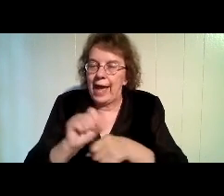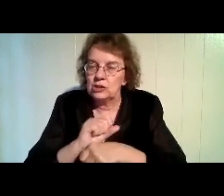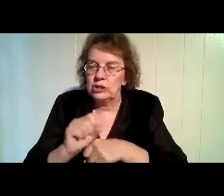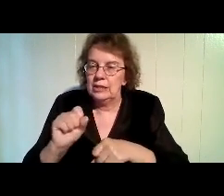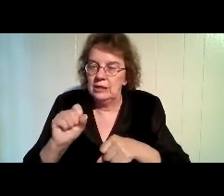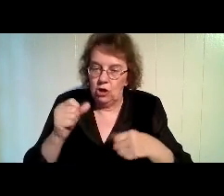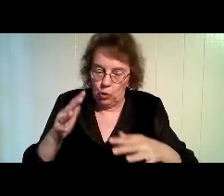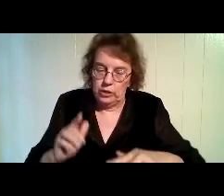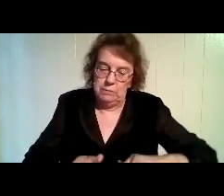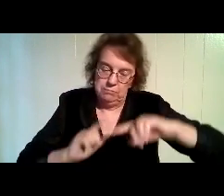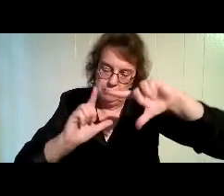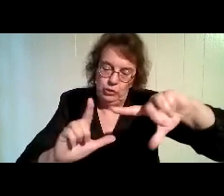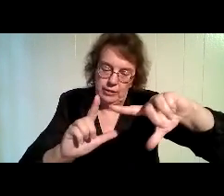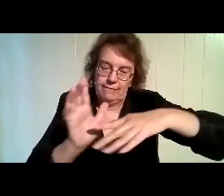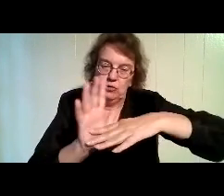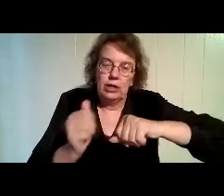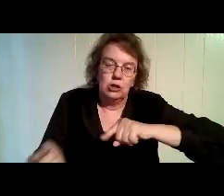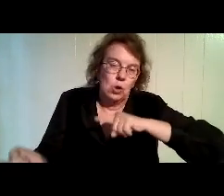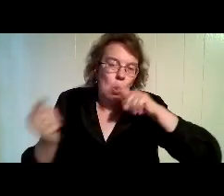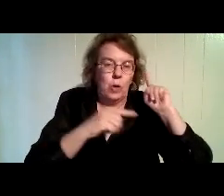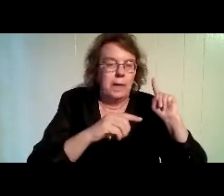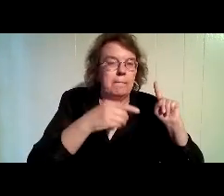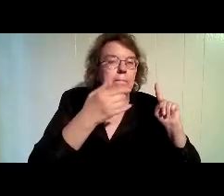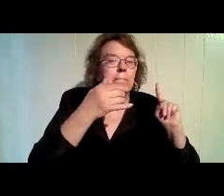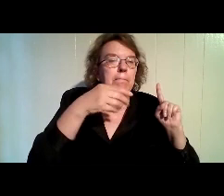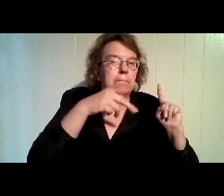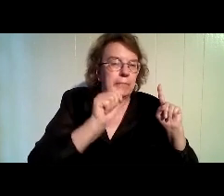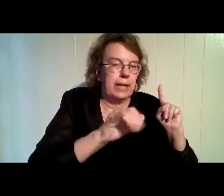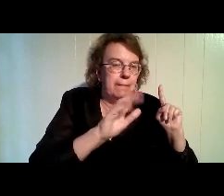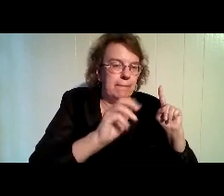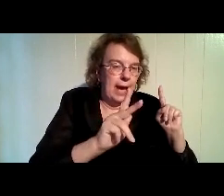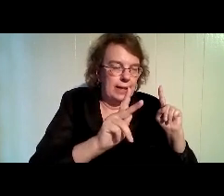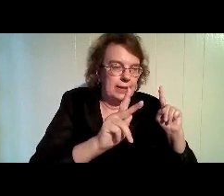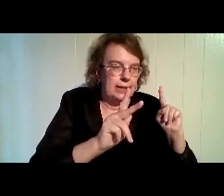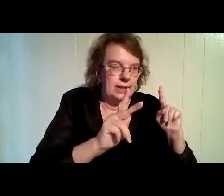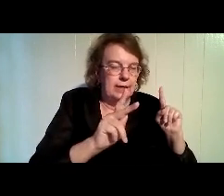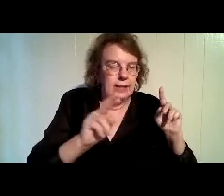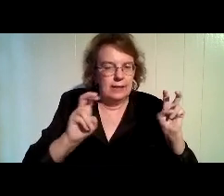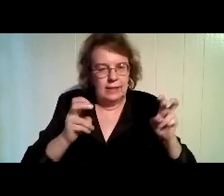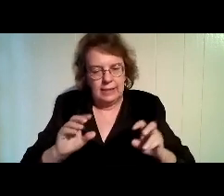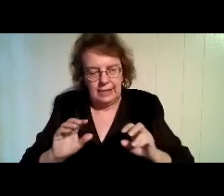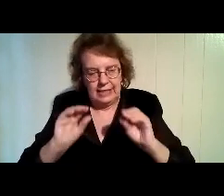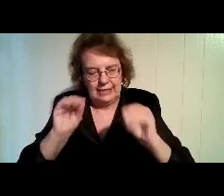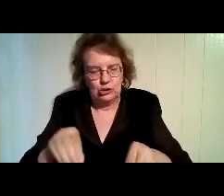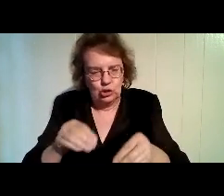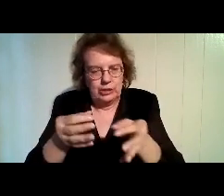to the playback tab that appears and there is an insert caption spot. Insert captions.